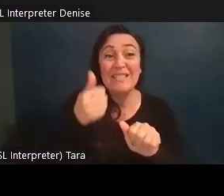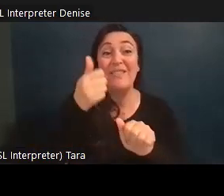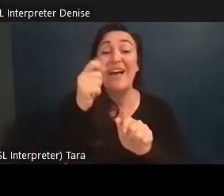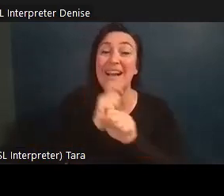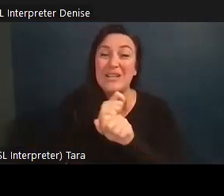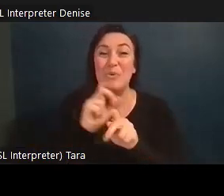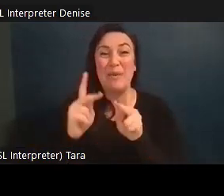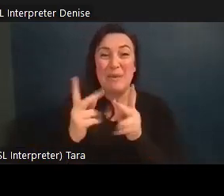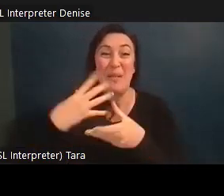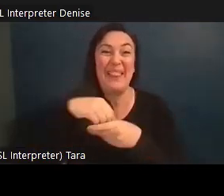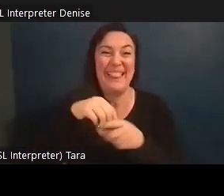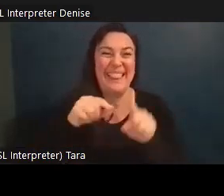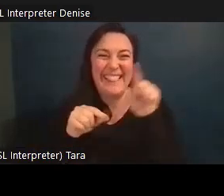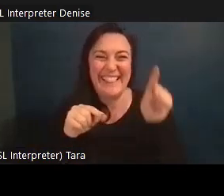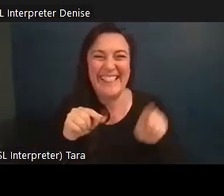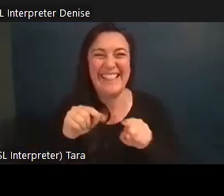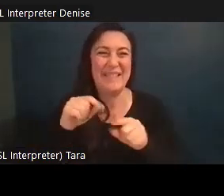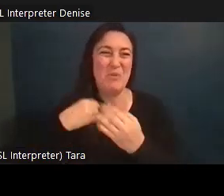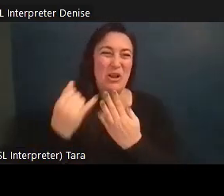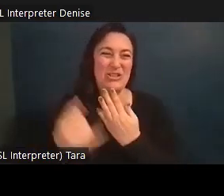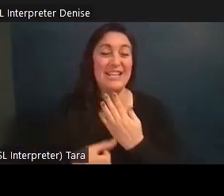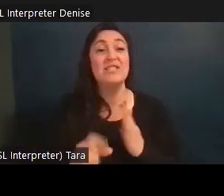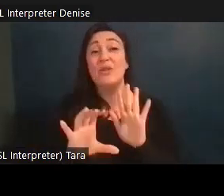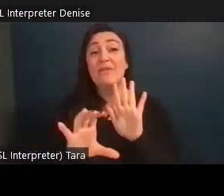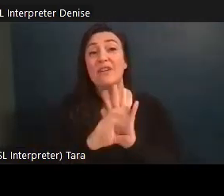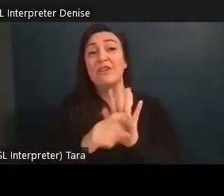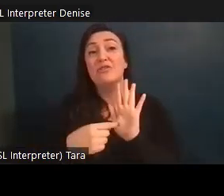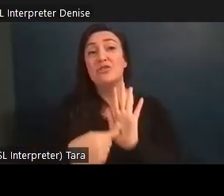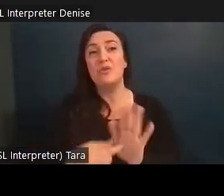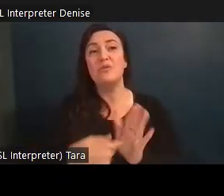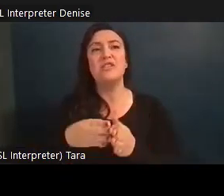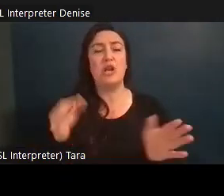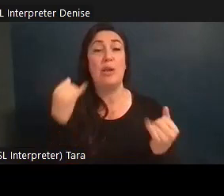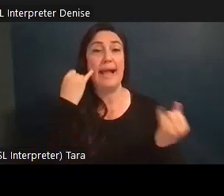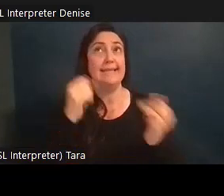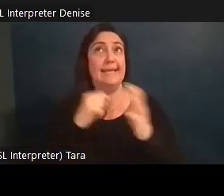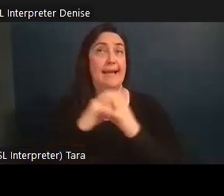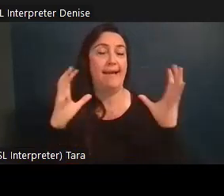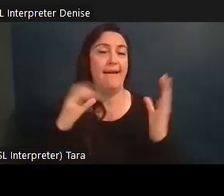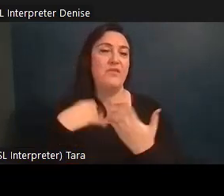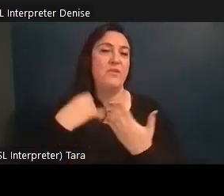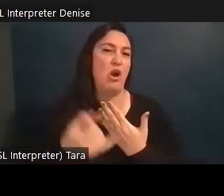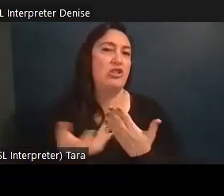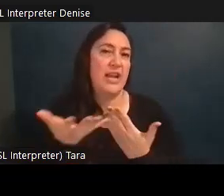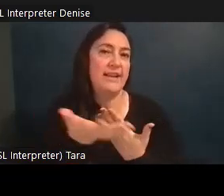So this figure shows kind of the general idea of the project. They brought together this collaborative team, and they set